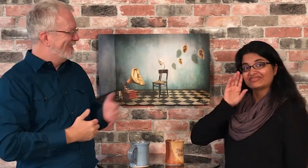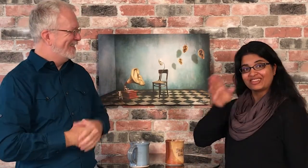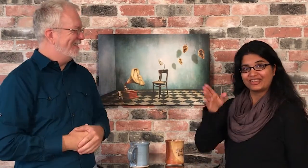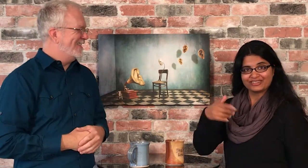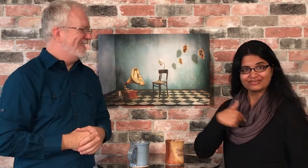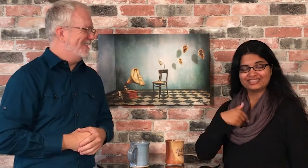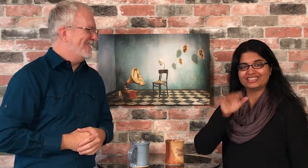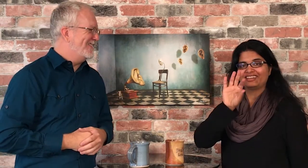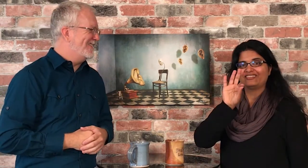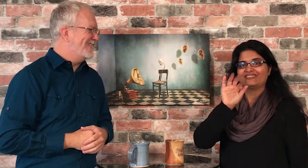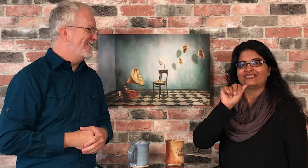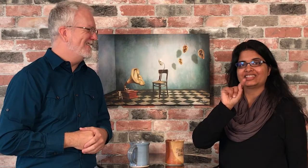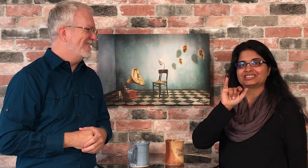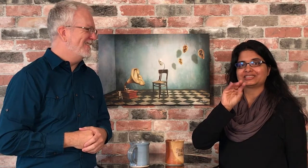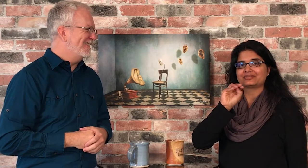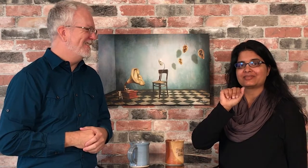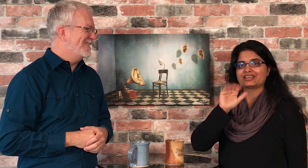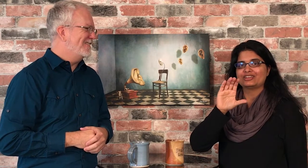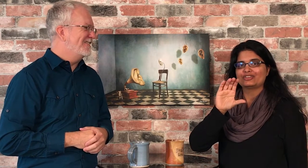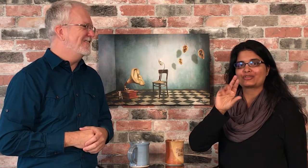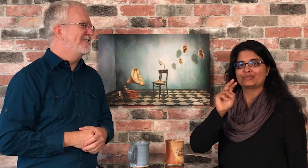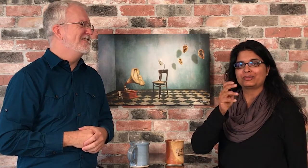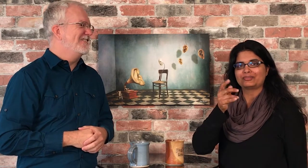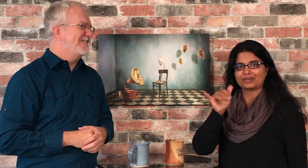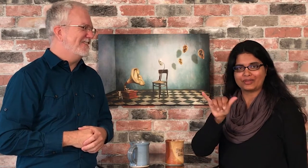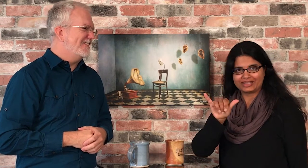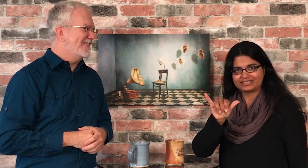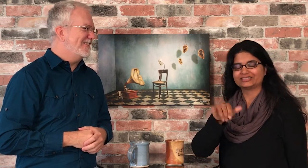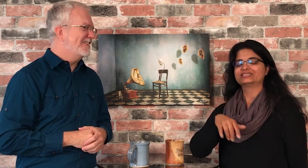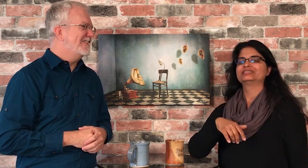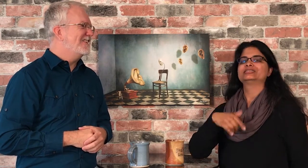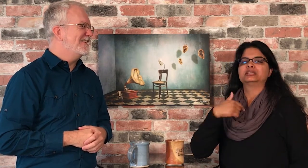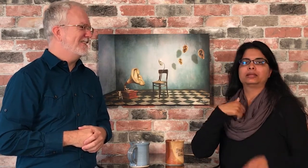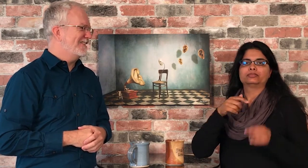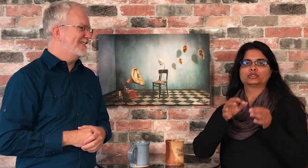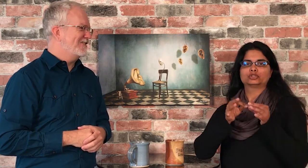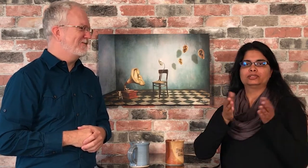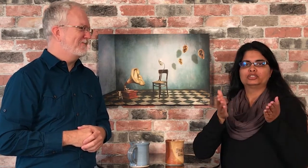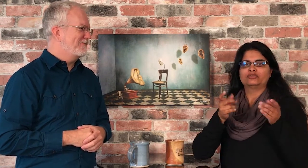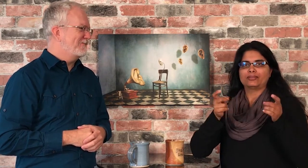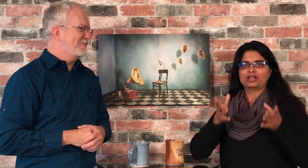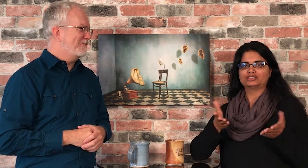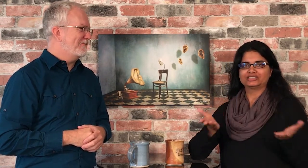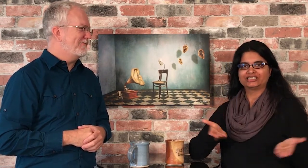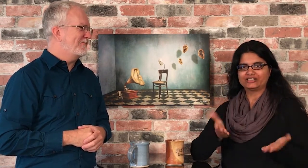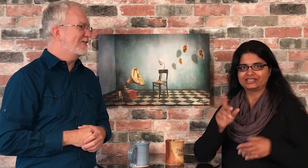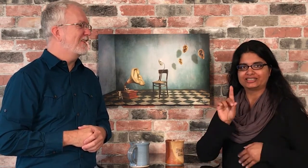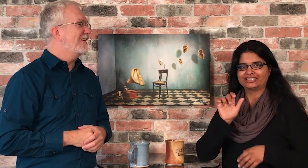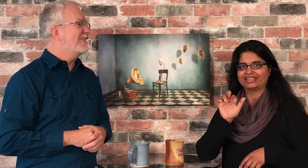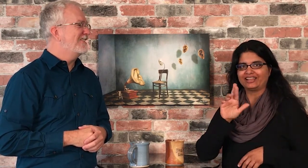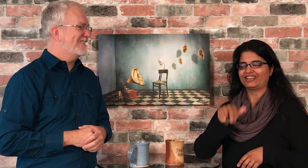Fatima: Hello! I am Fatima Currimbhoy. I am the Interpreting Services Manager here at DCARA.